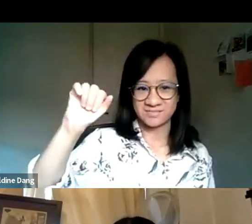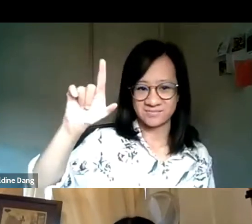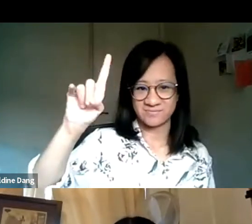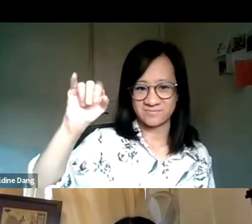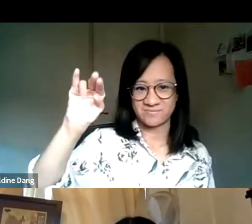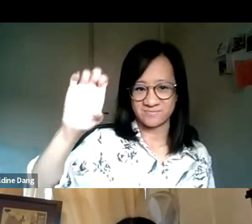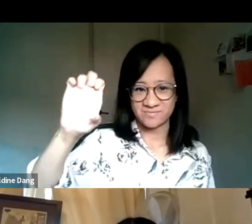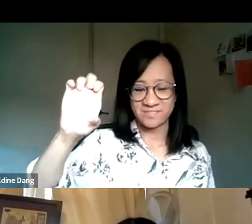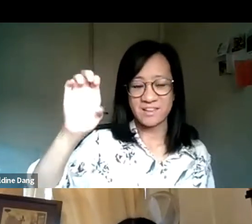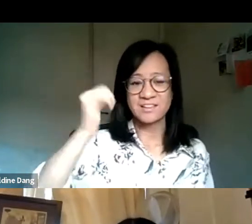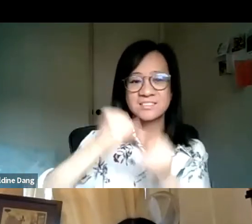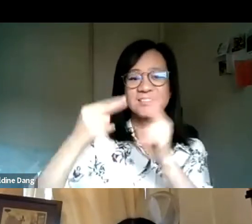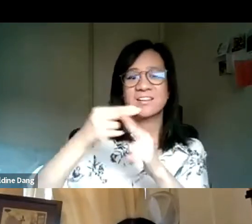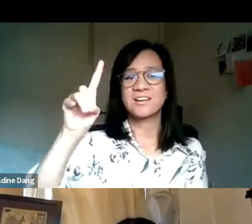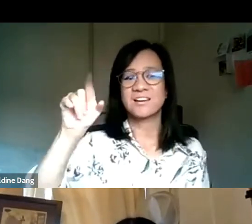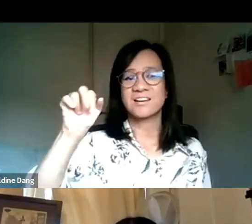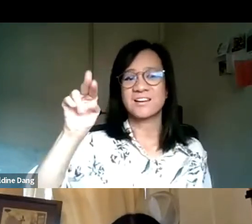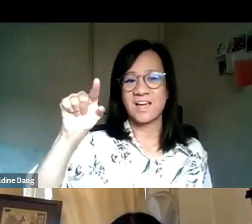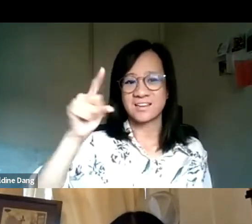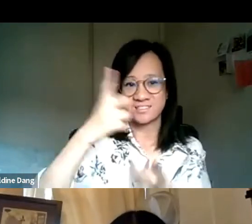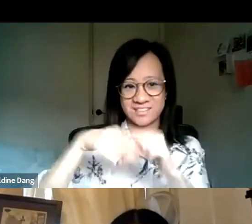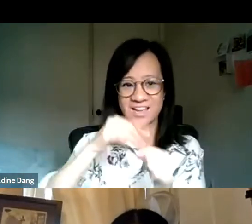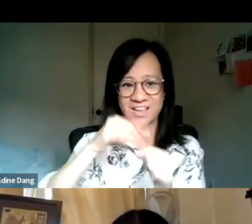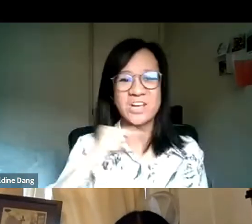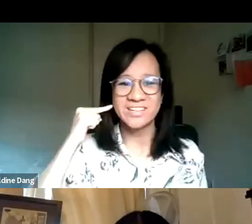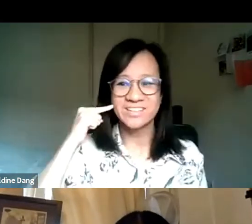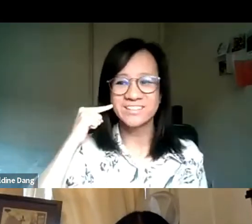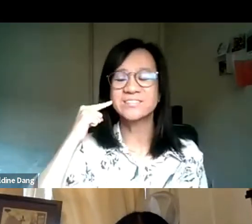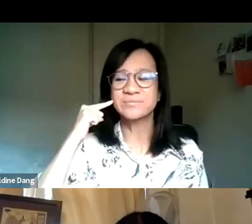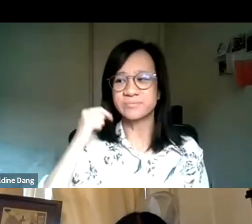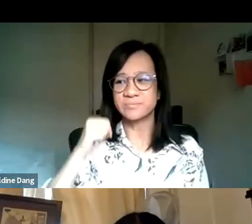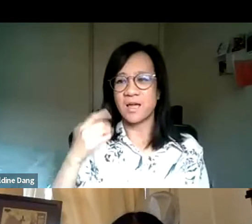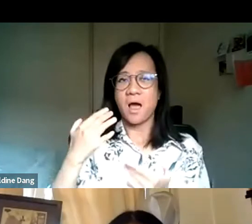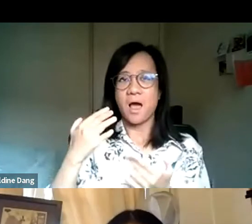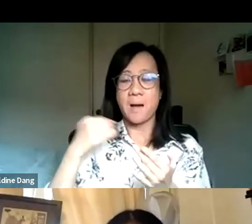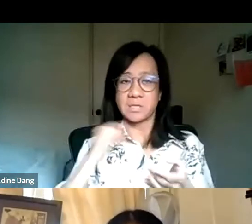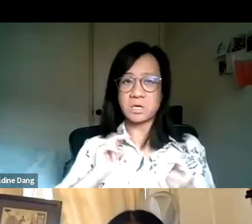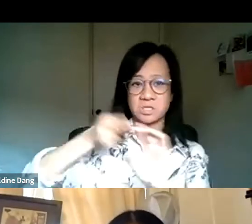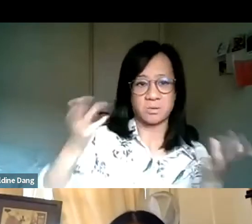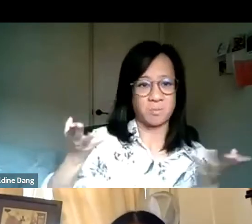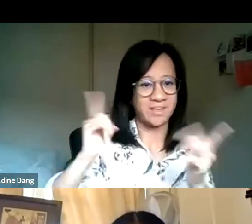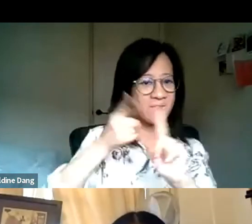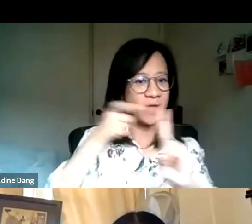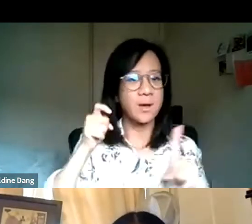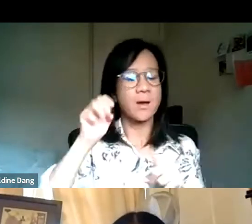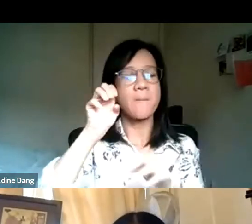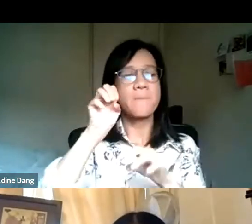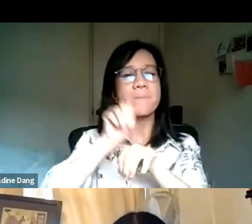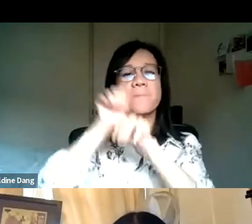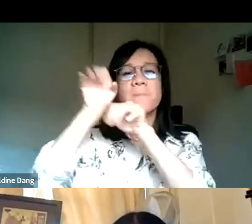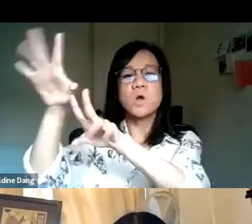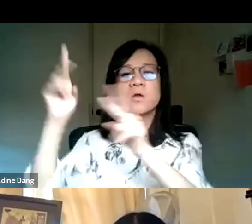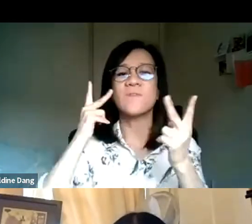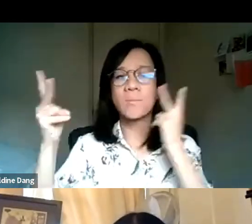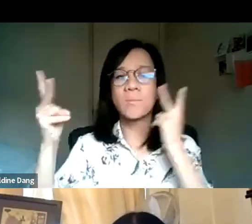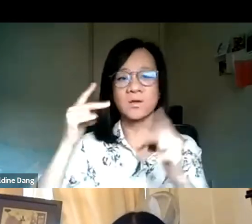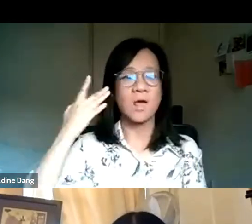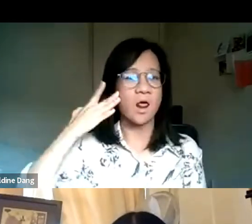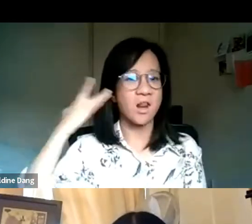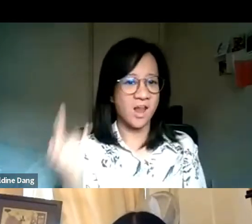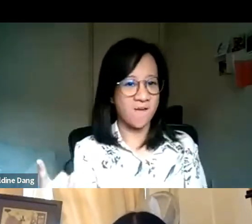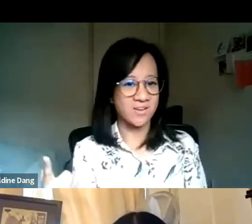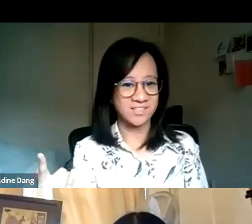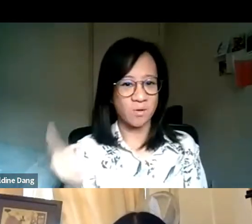My name is Geraldine Dang, and I sign my name with a smile in front of my face.